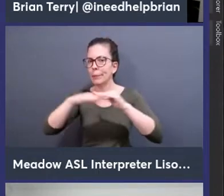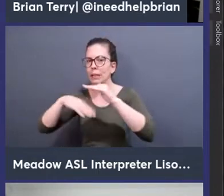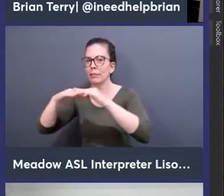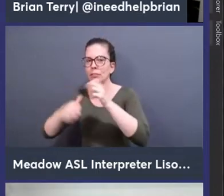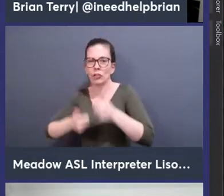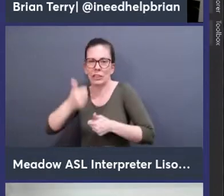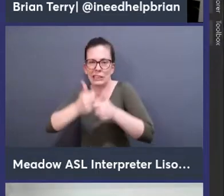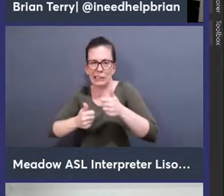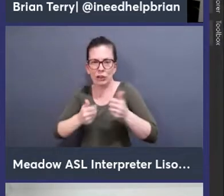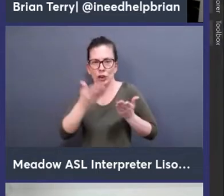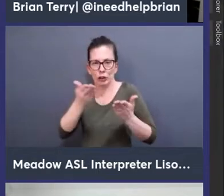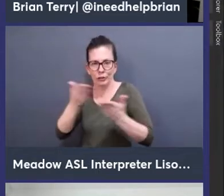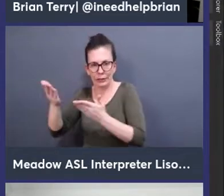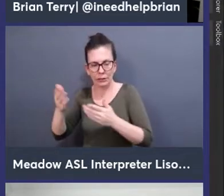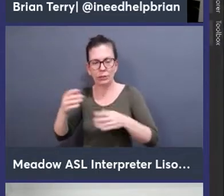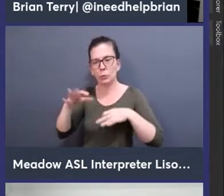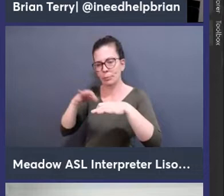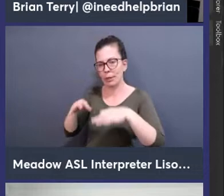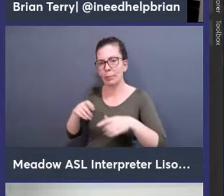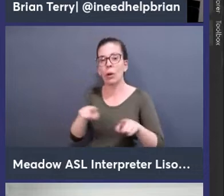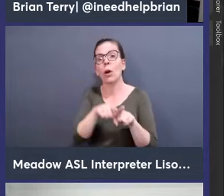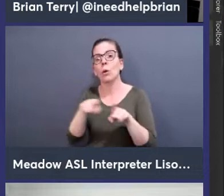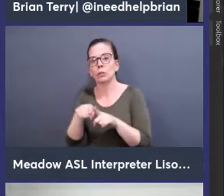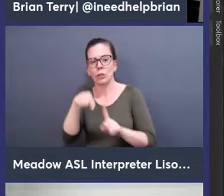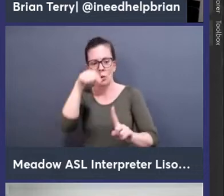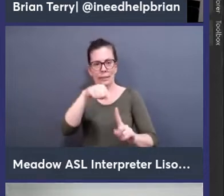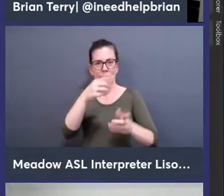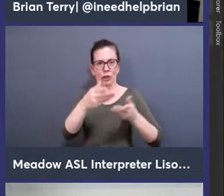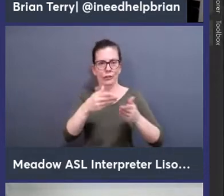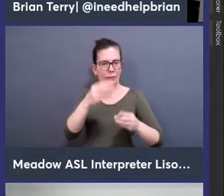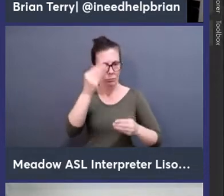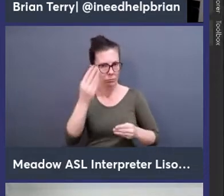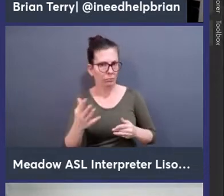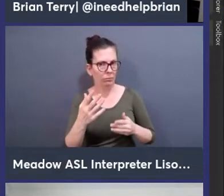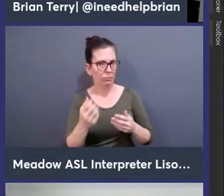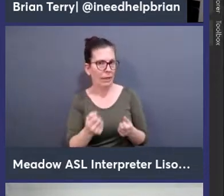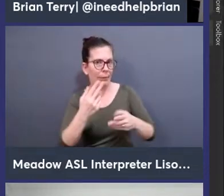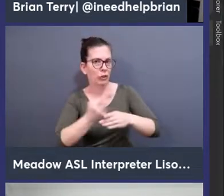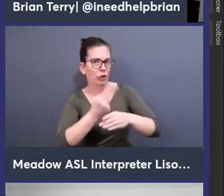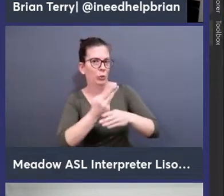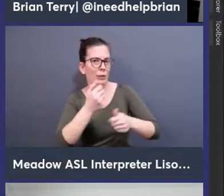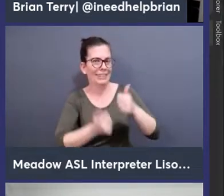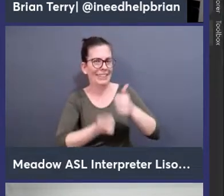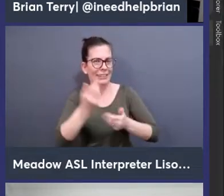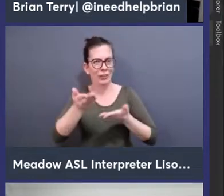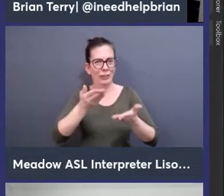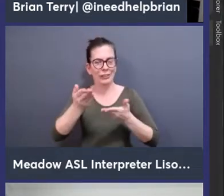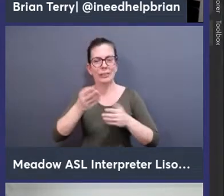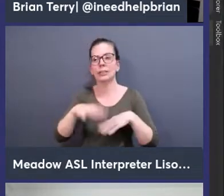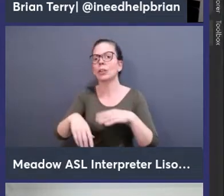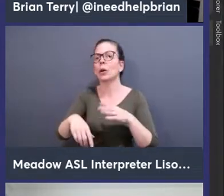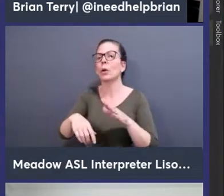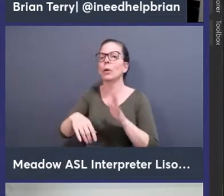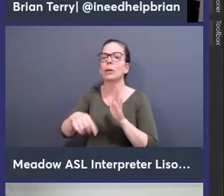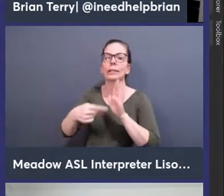We also tell you within what services are getting used, for example, for Identity and Auth, we're gonna use API Gateway,